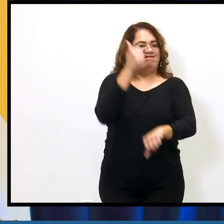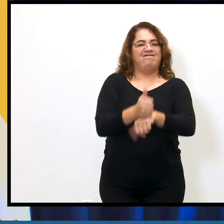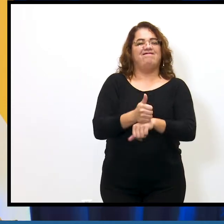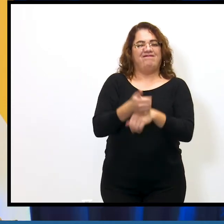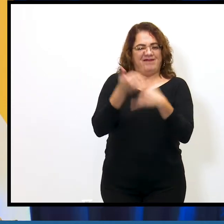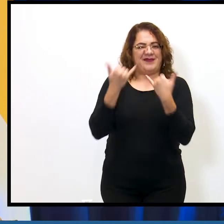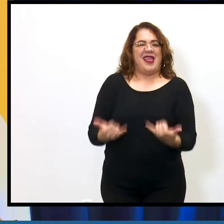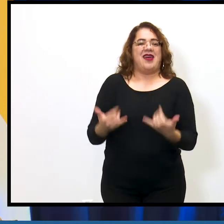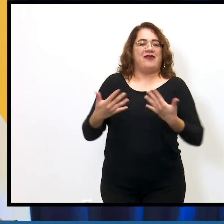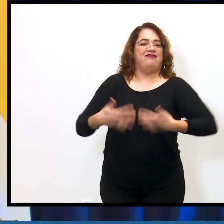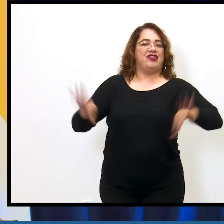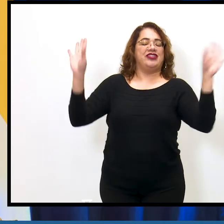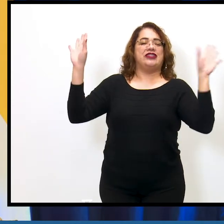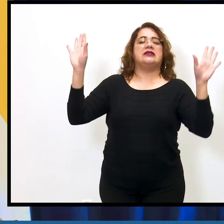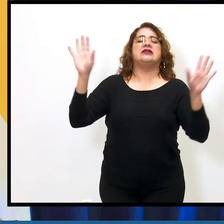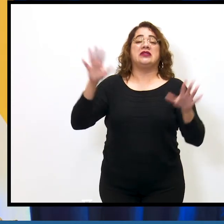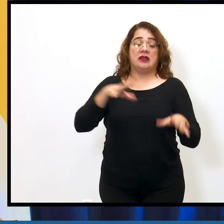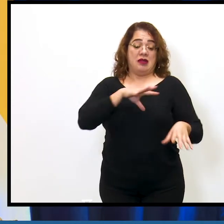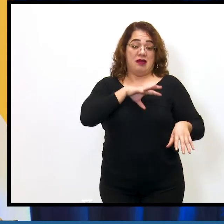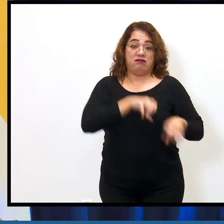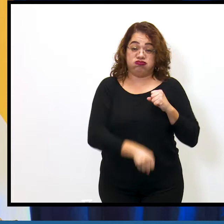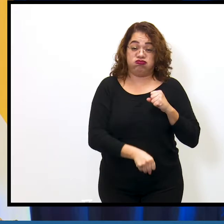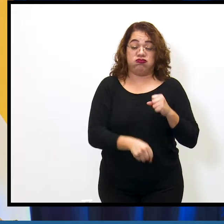I understand what that loss feels like especially during the holidays.